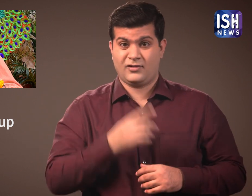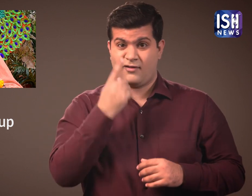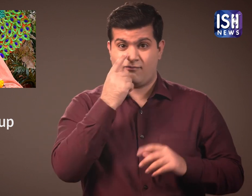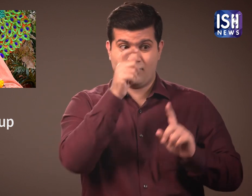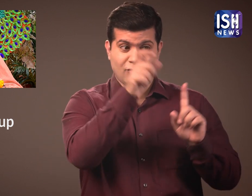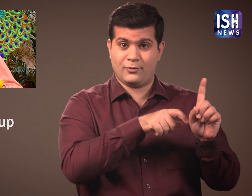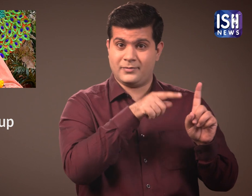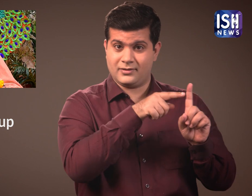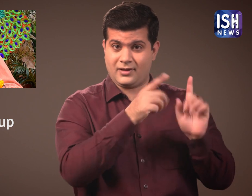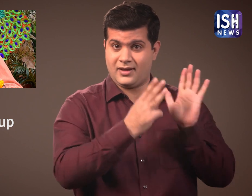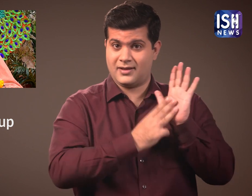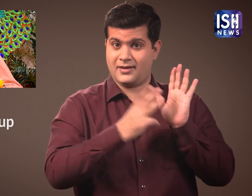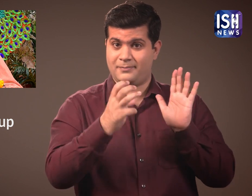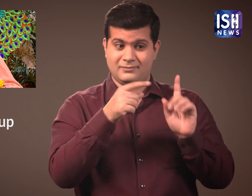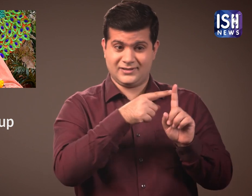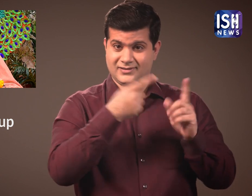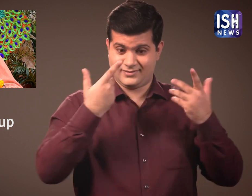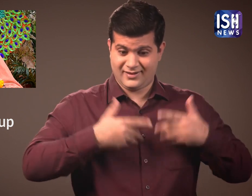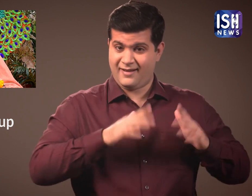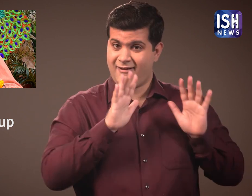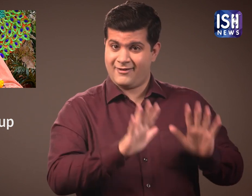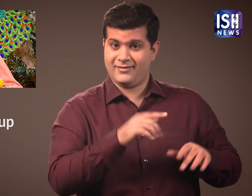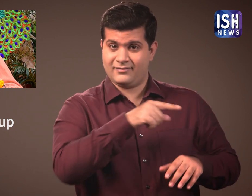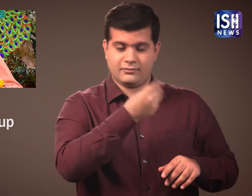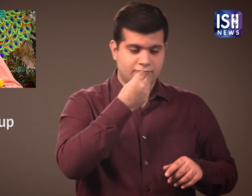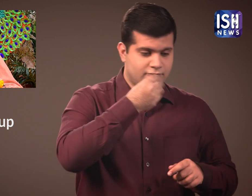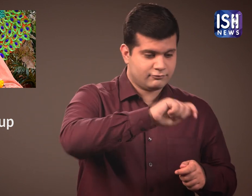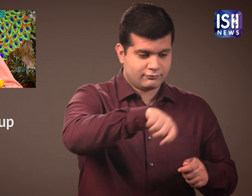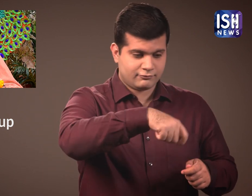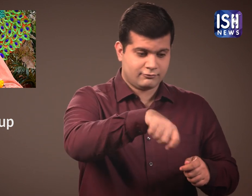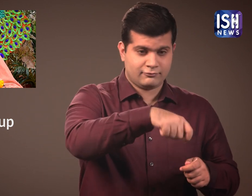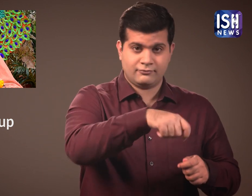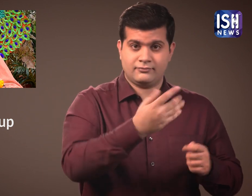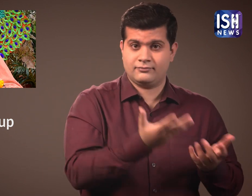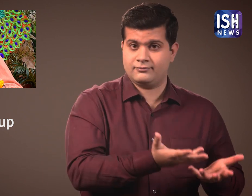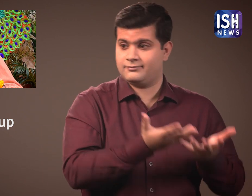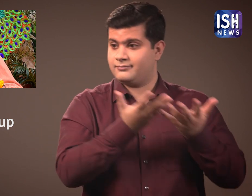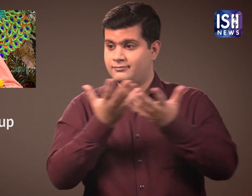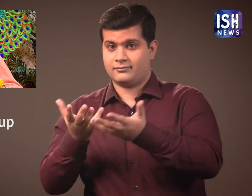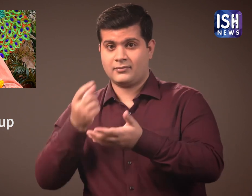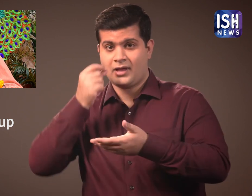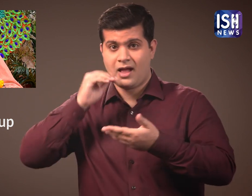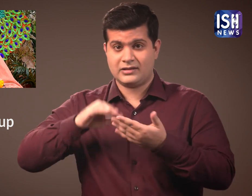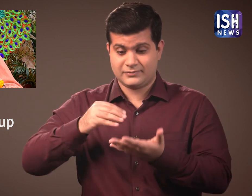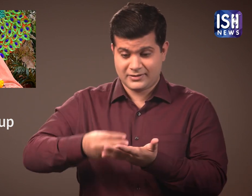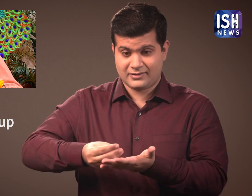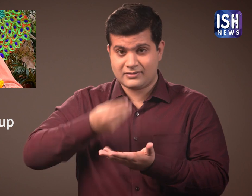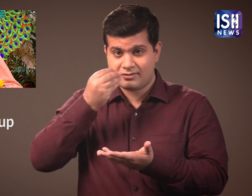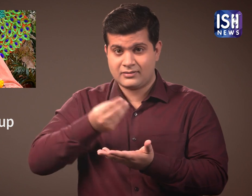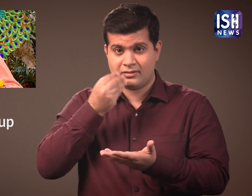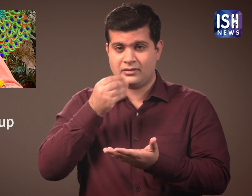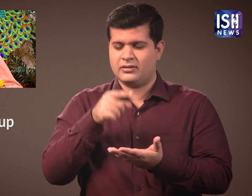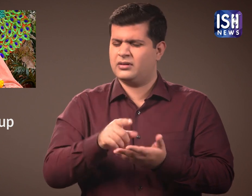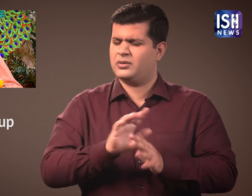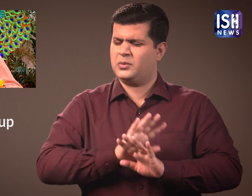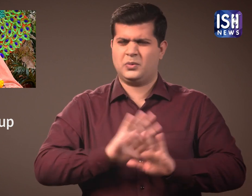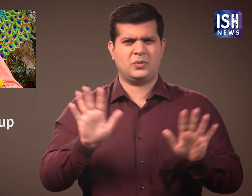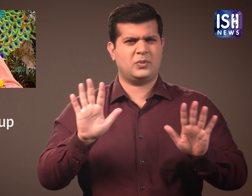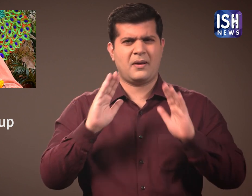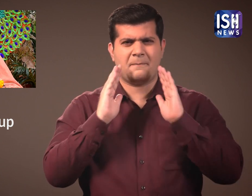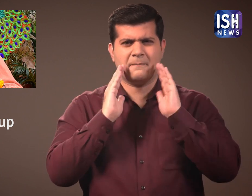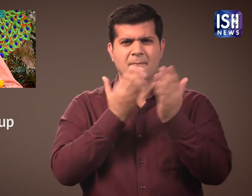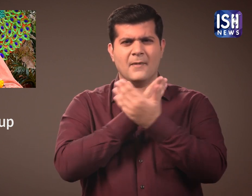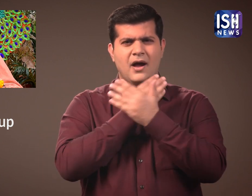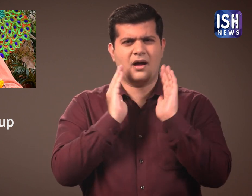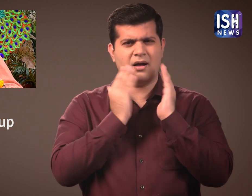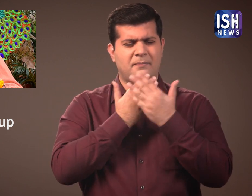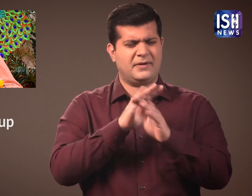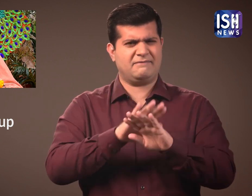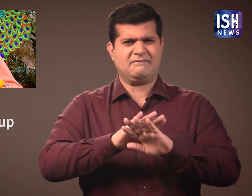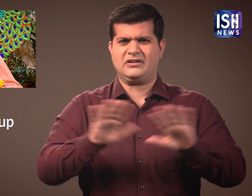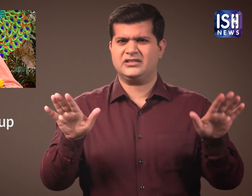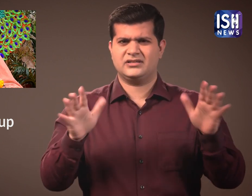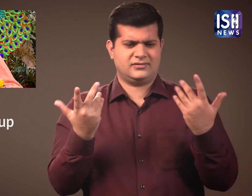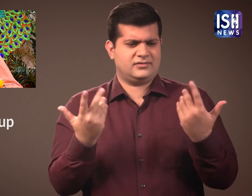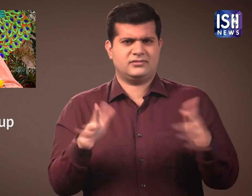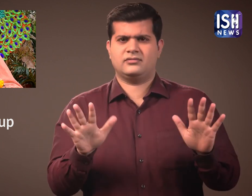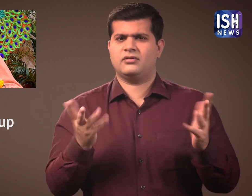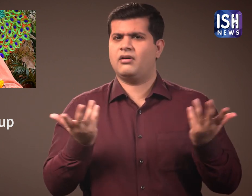“Menstruating women who cook food for their husbands are sinners.